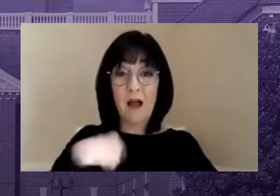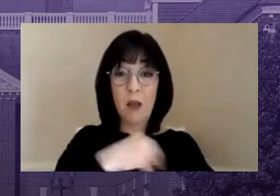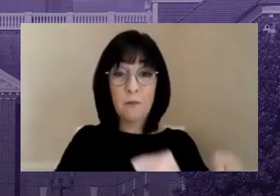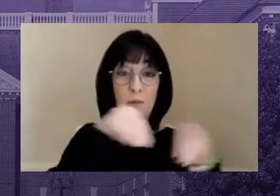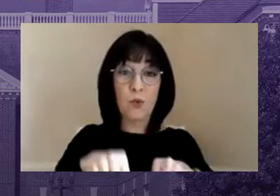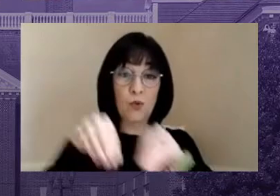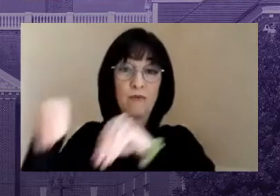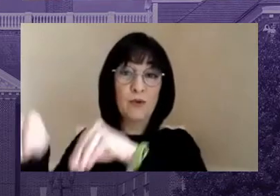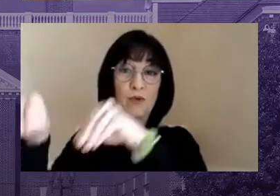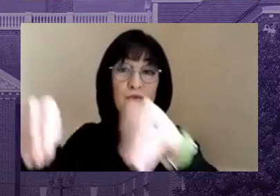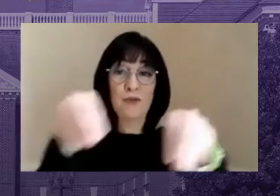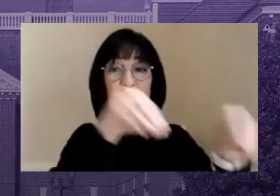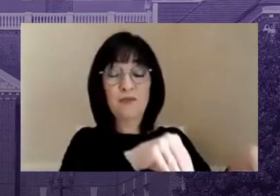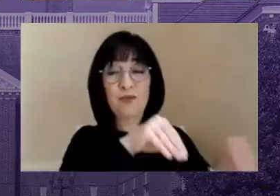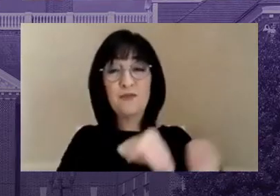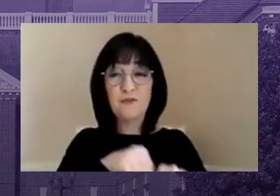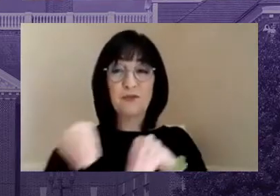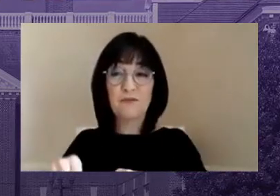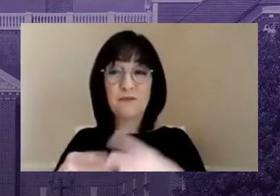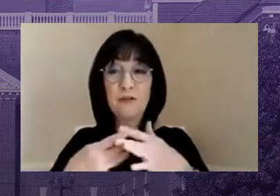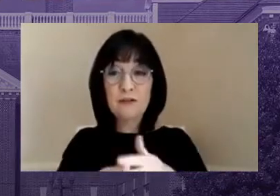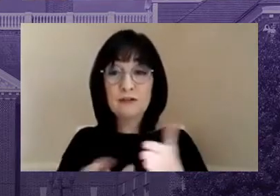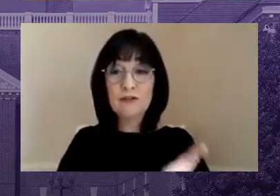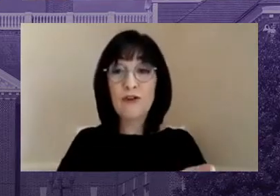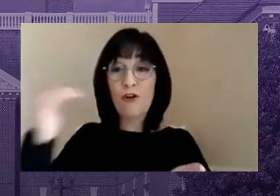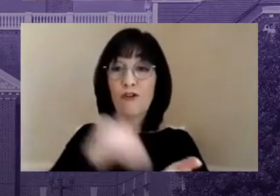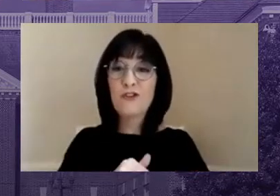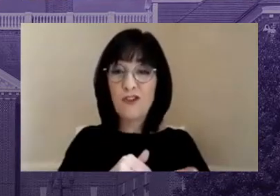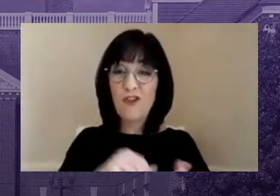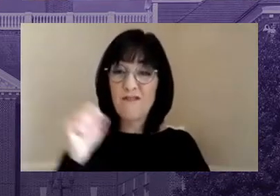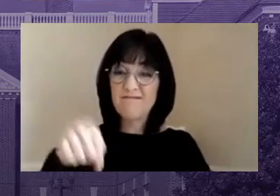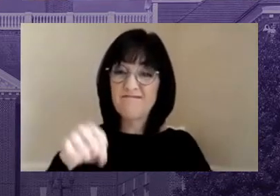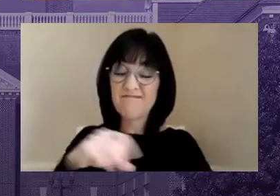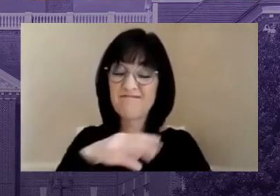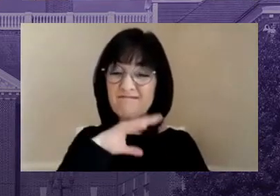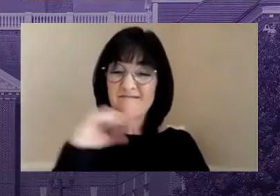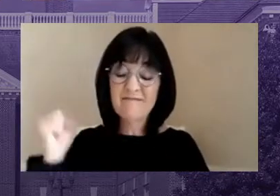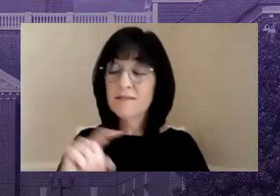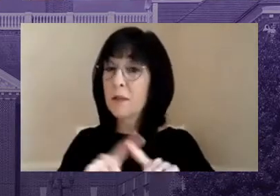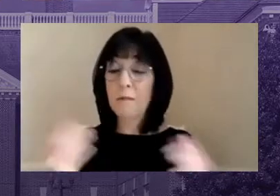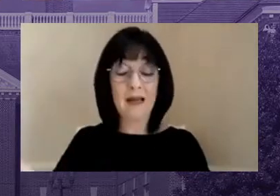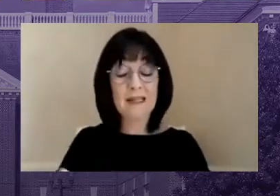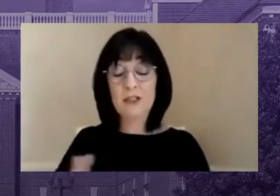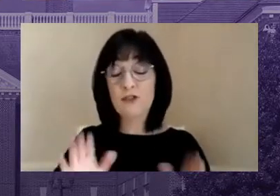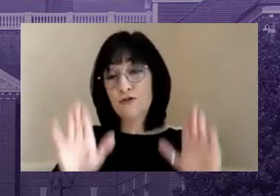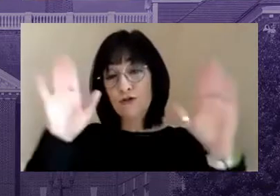old. But I truly had a great experience here in Dover. Even under COVID restrictions, I've been